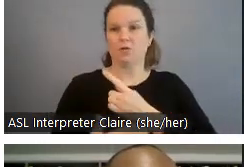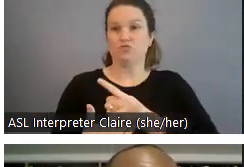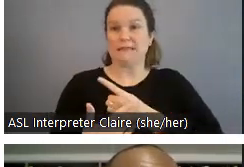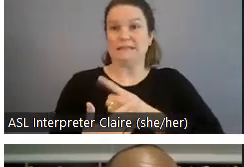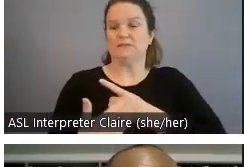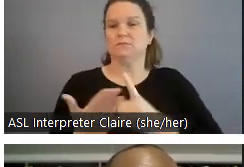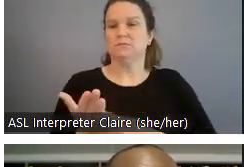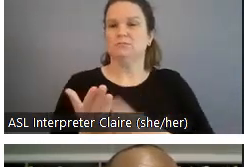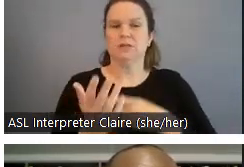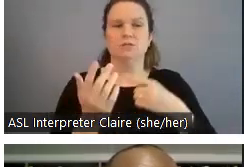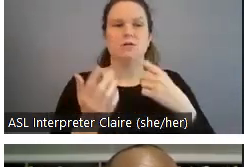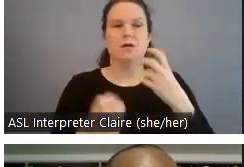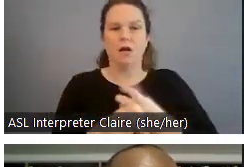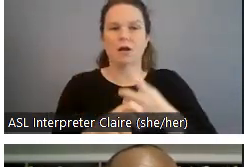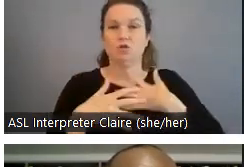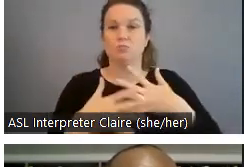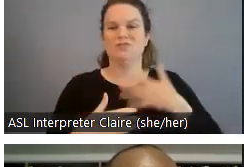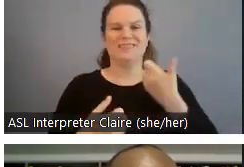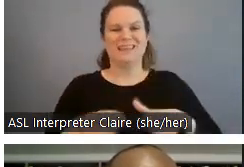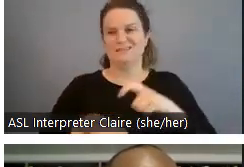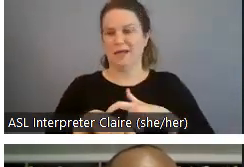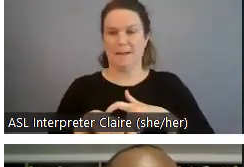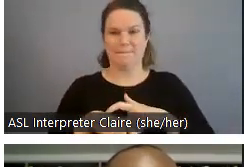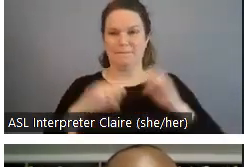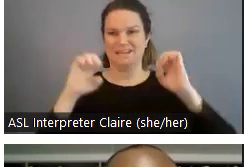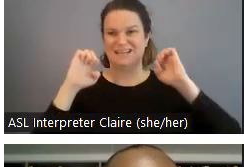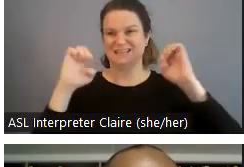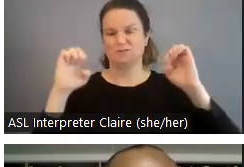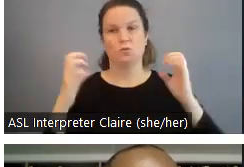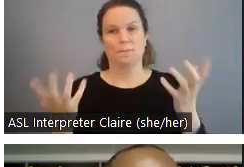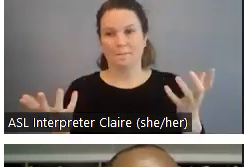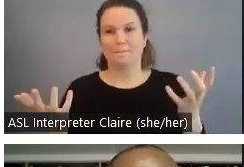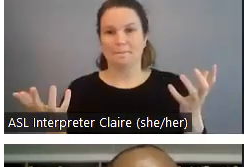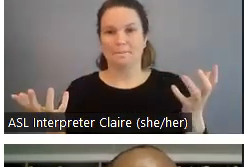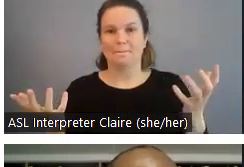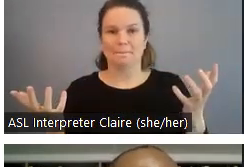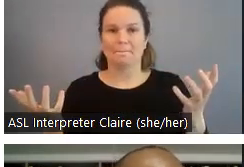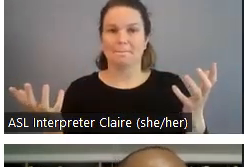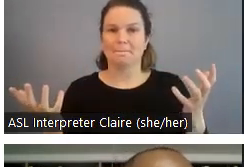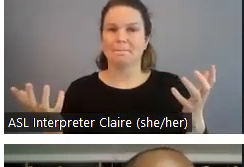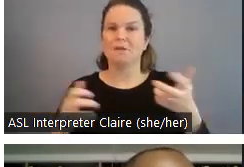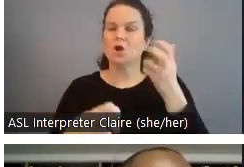difficulty breathing whenever she tries to do any aerobic activity,